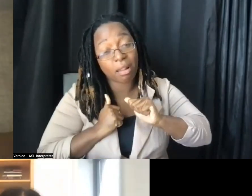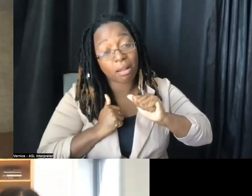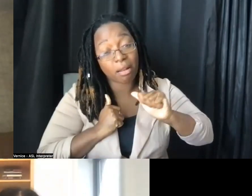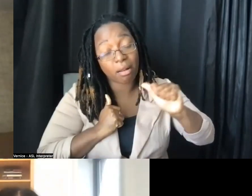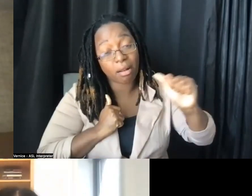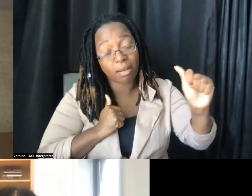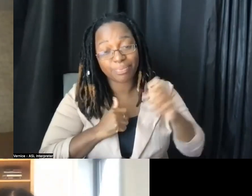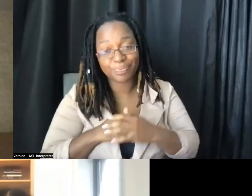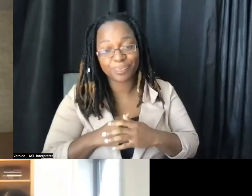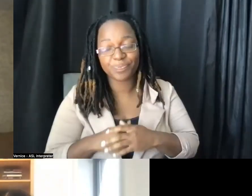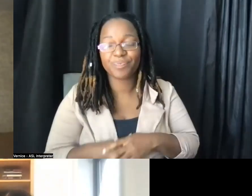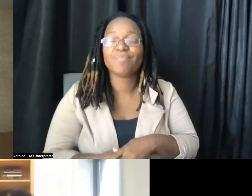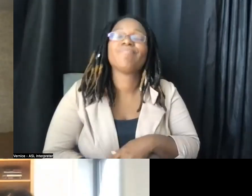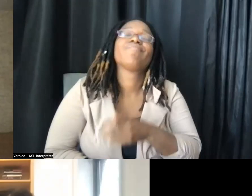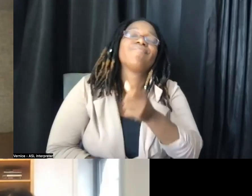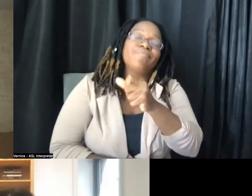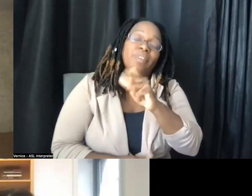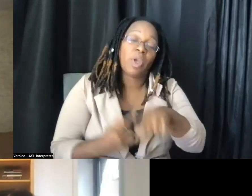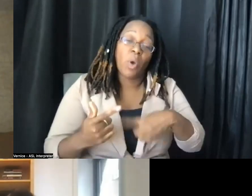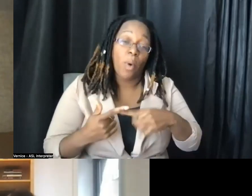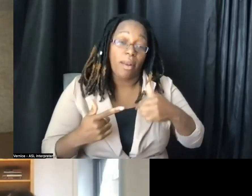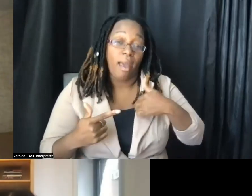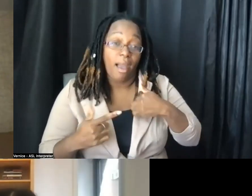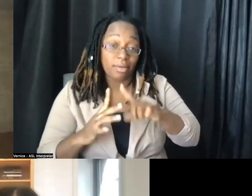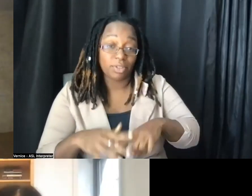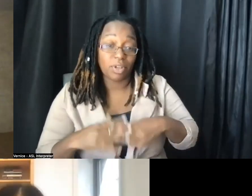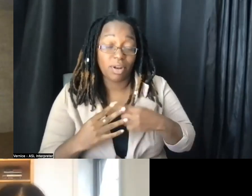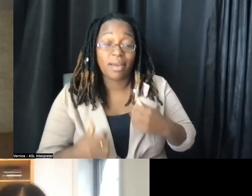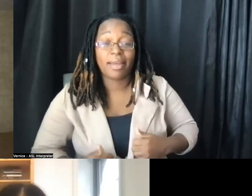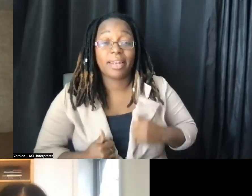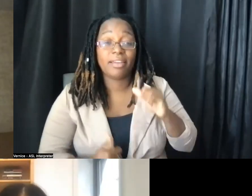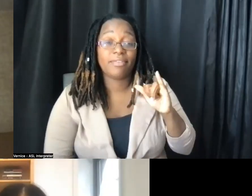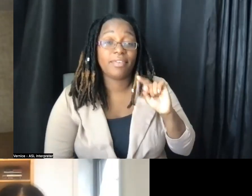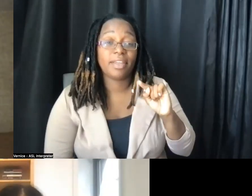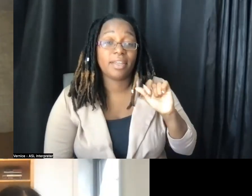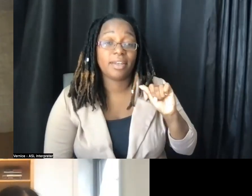geographically isolated? MEREDITH TALUSAN: